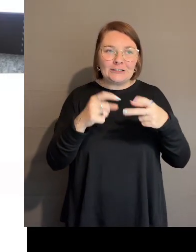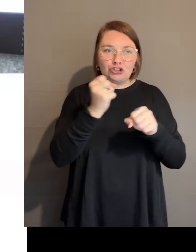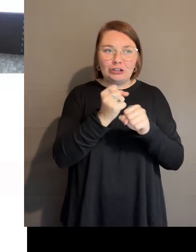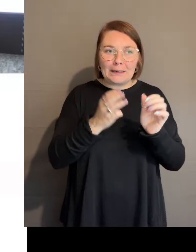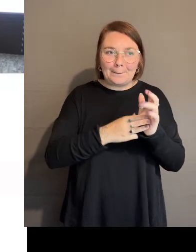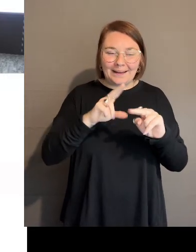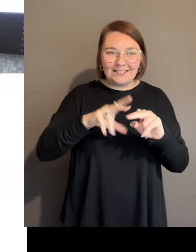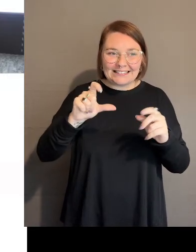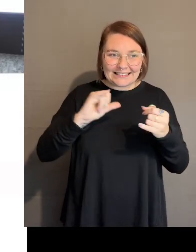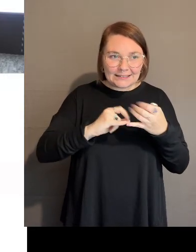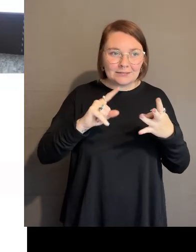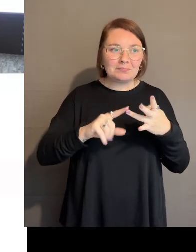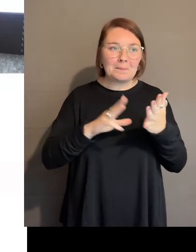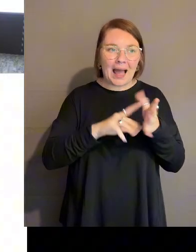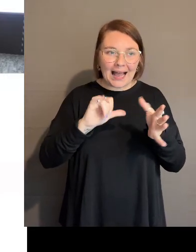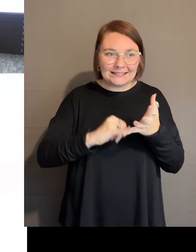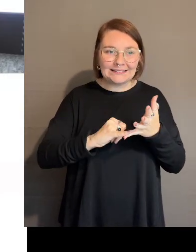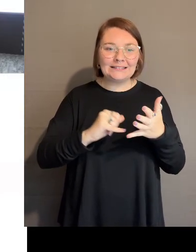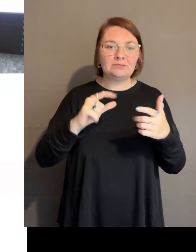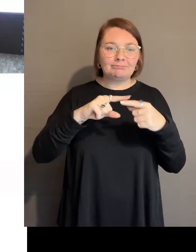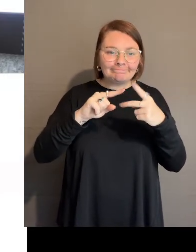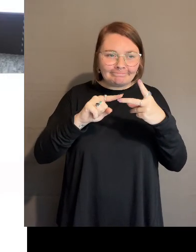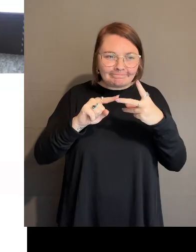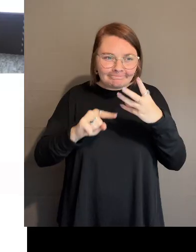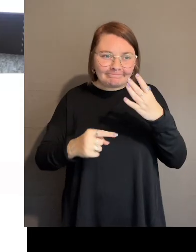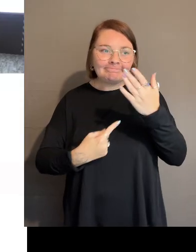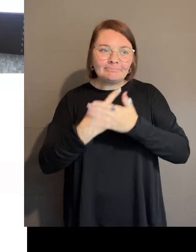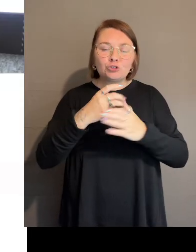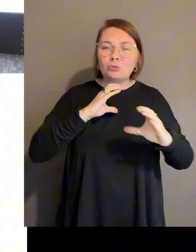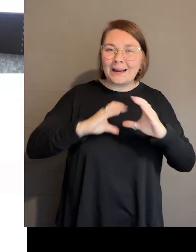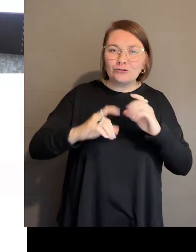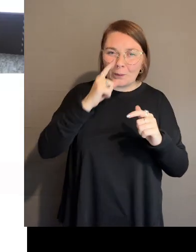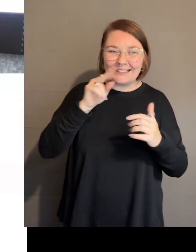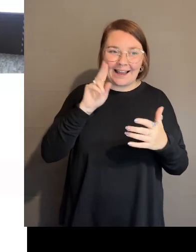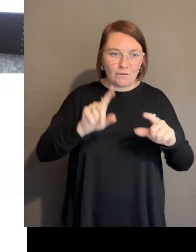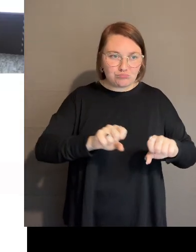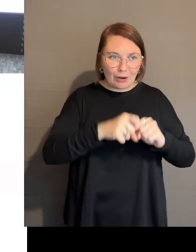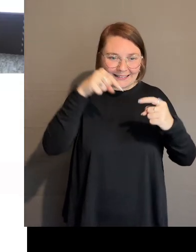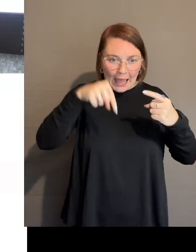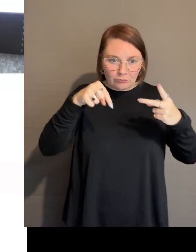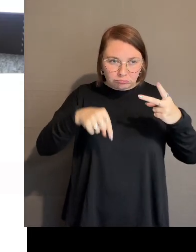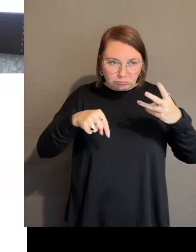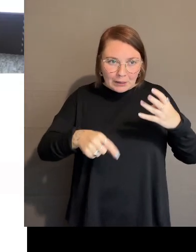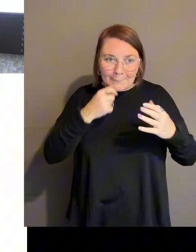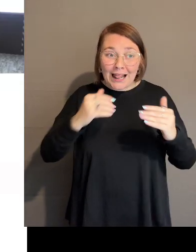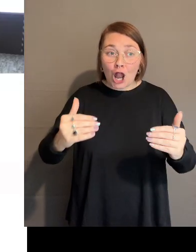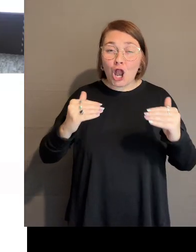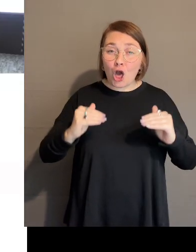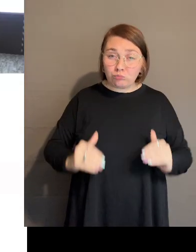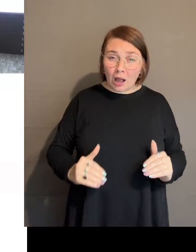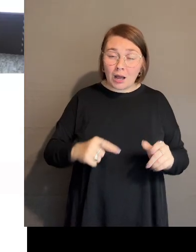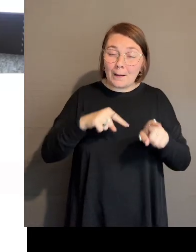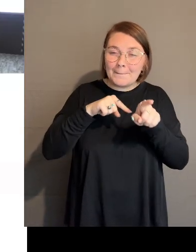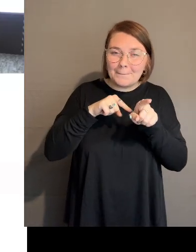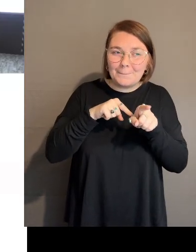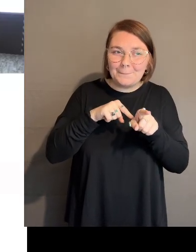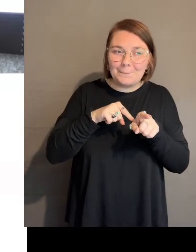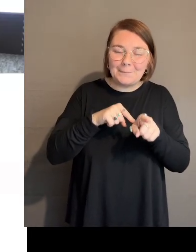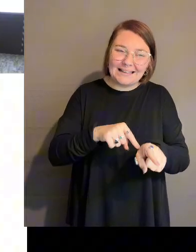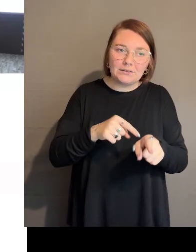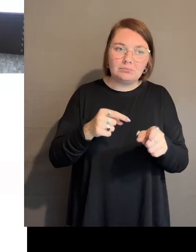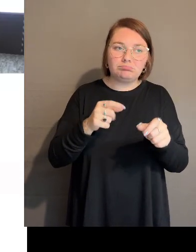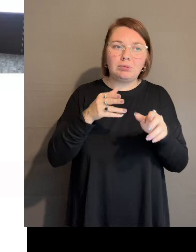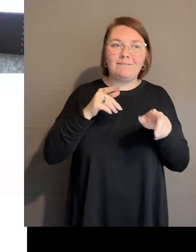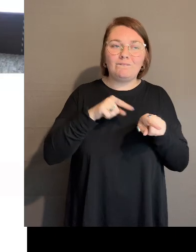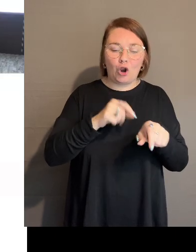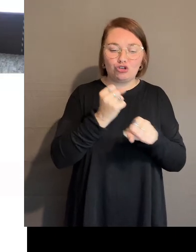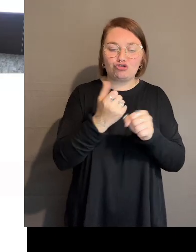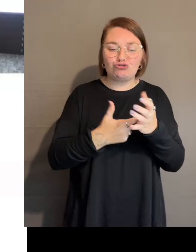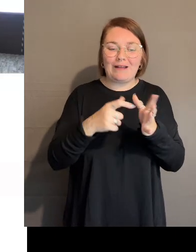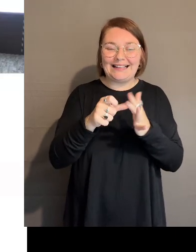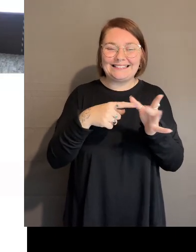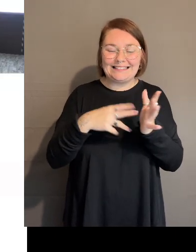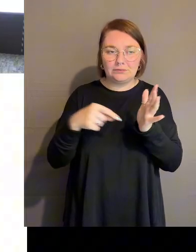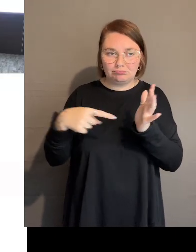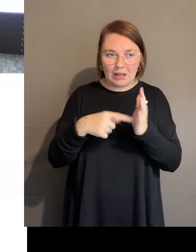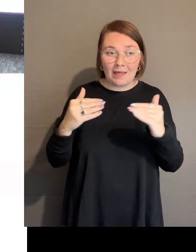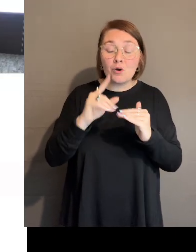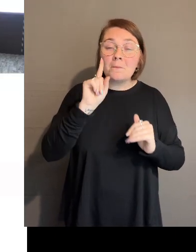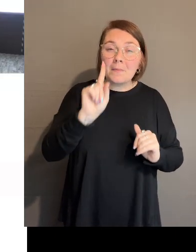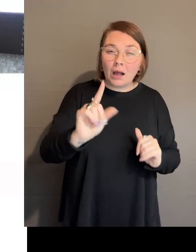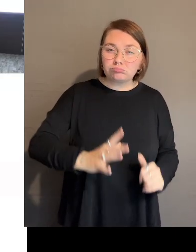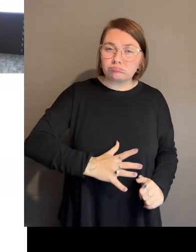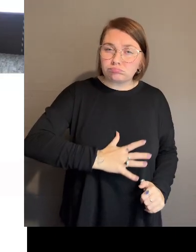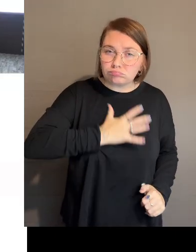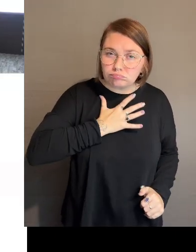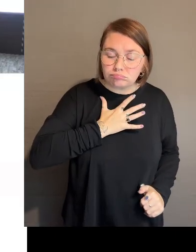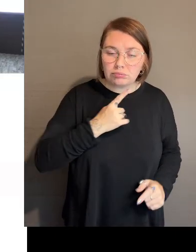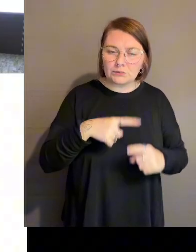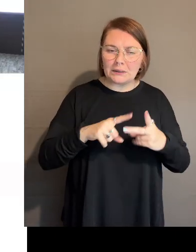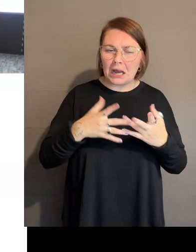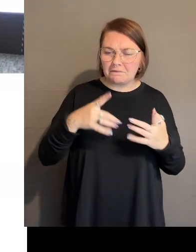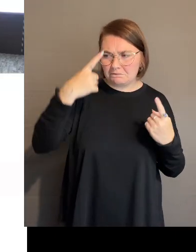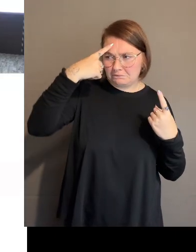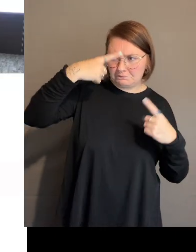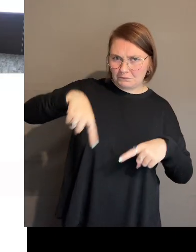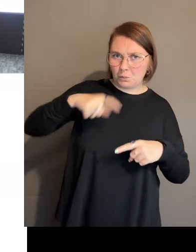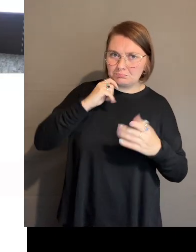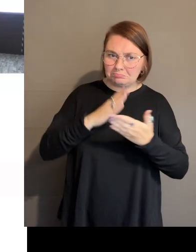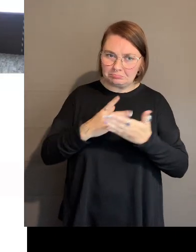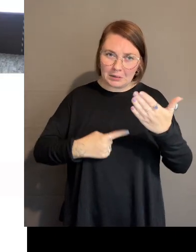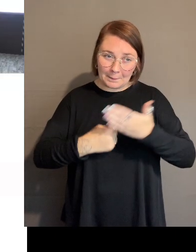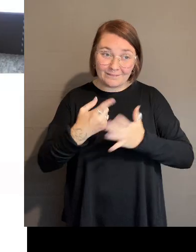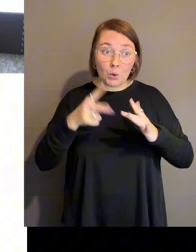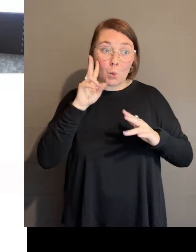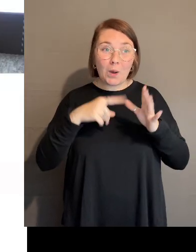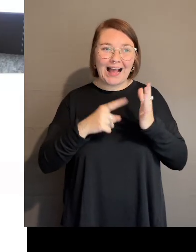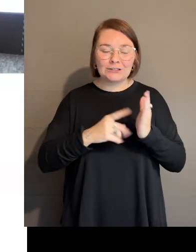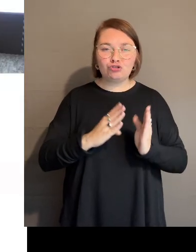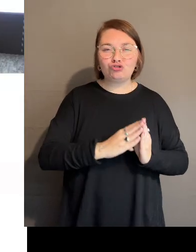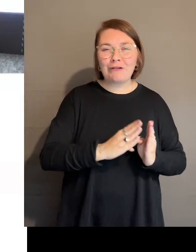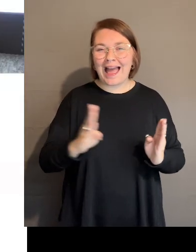Max is the hand function, and CFCS is the communication. So it is a bit lower, and there's basically a gradient based on what level you're at. But what's interesting, and what we kind of figured would be the case, is if you look at the range.